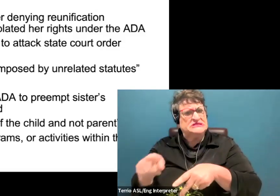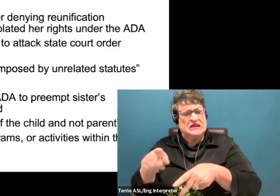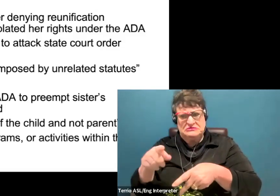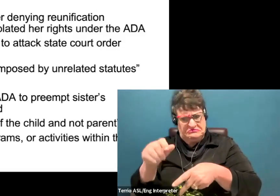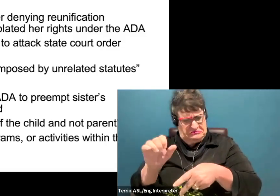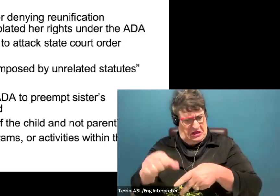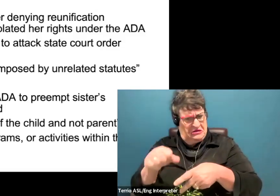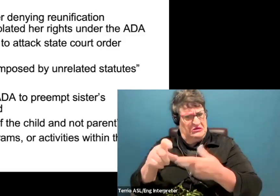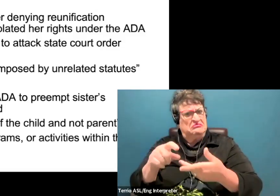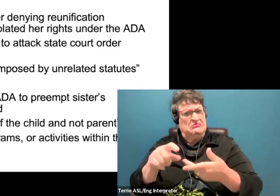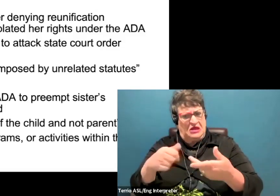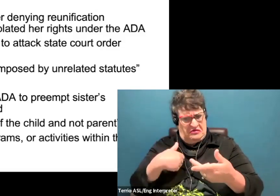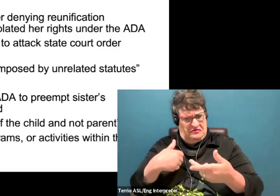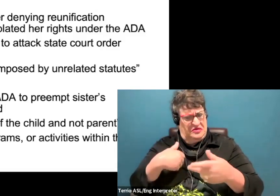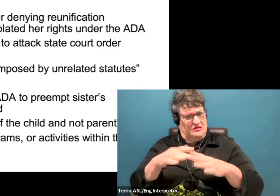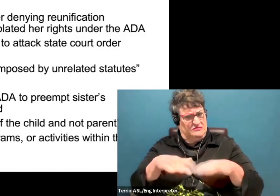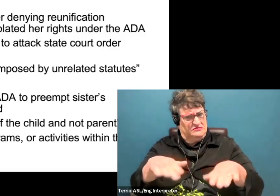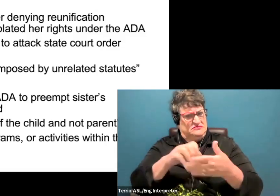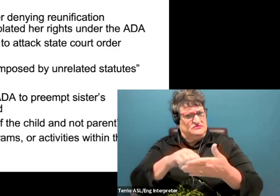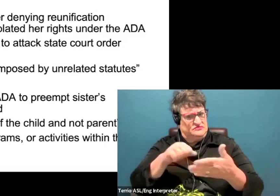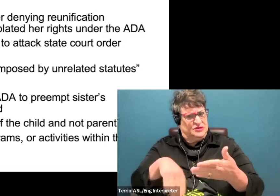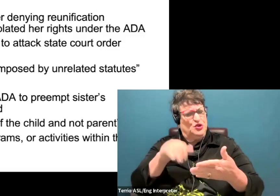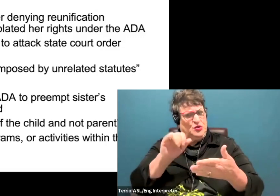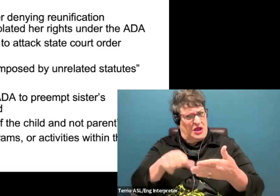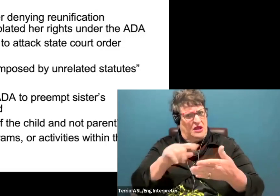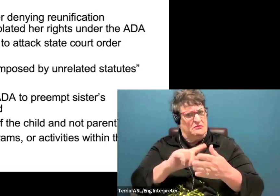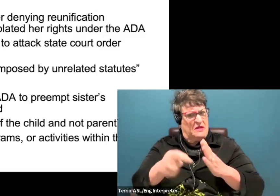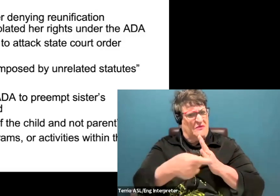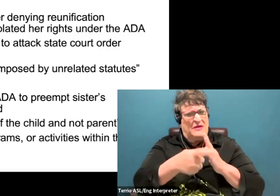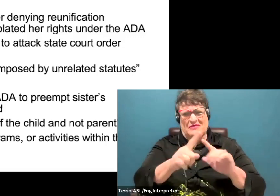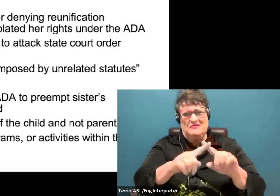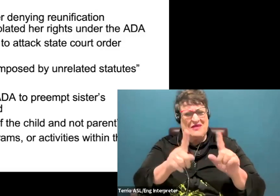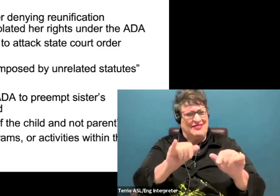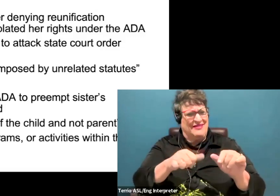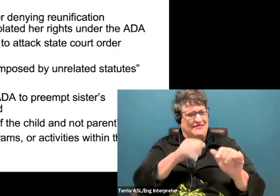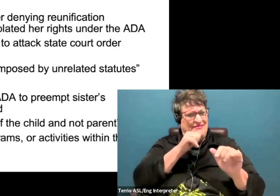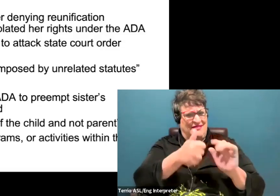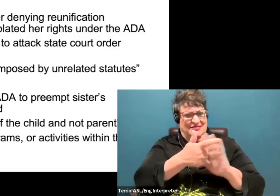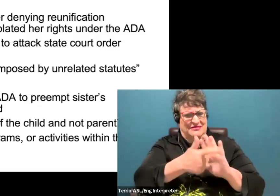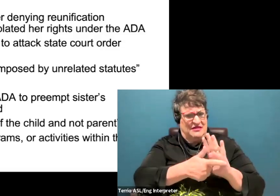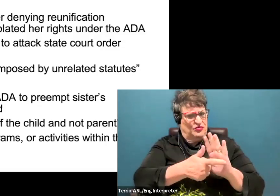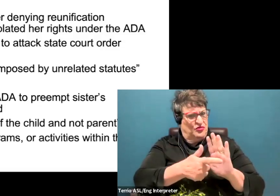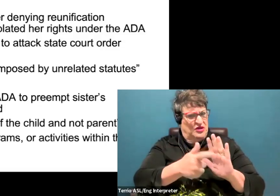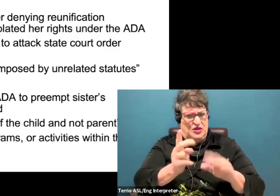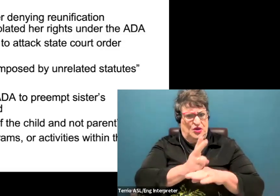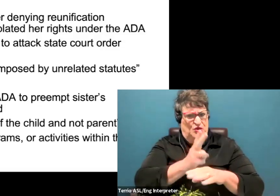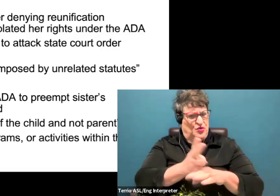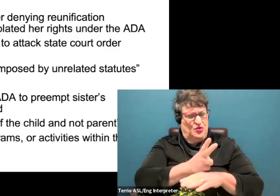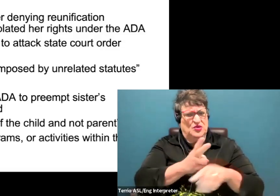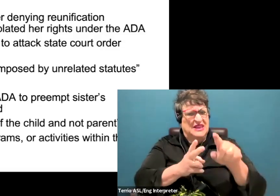and you can use it to bypass. But that's not the statute that they used in In re Diamond to bypass.